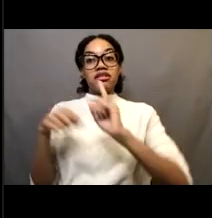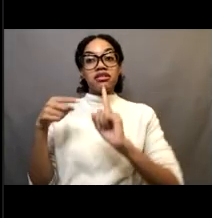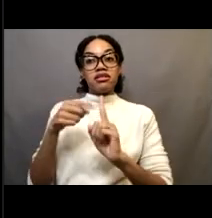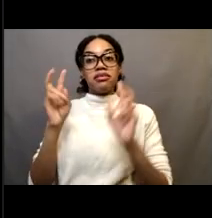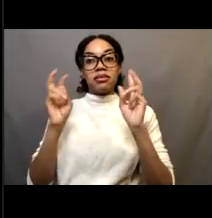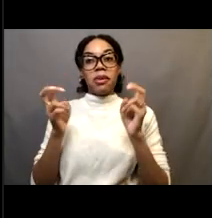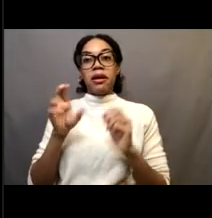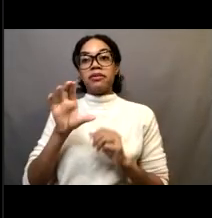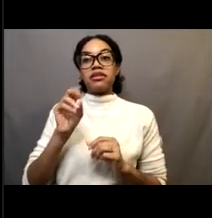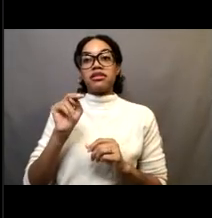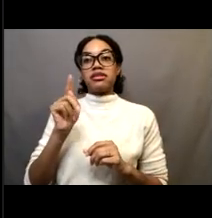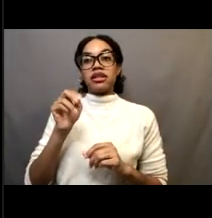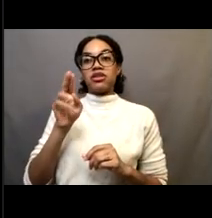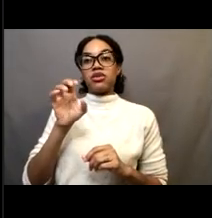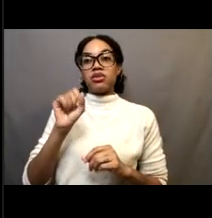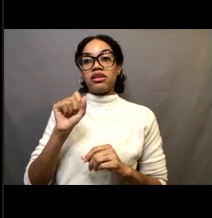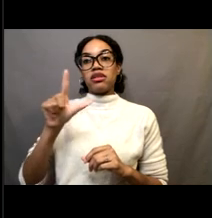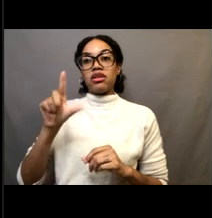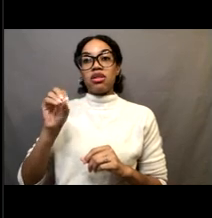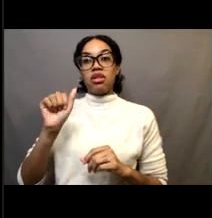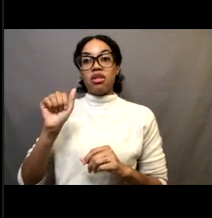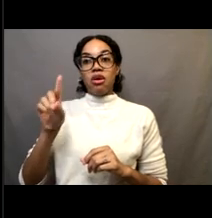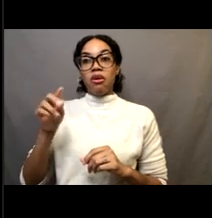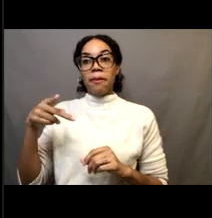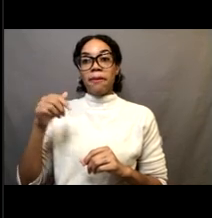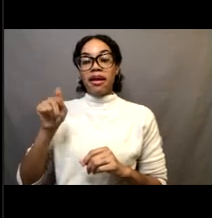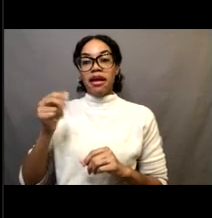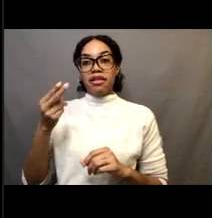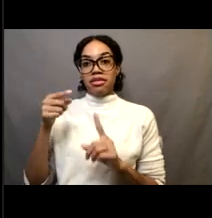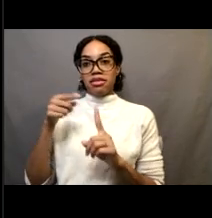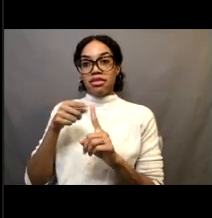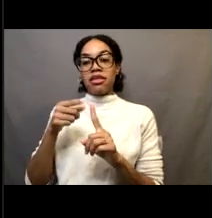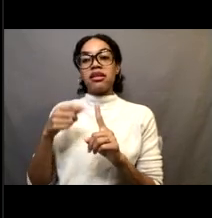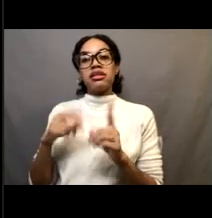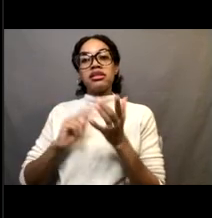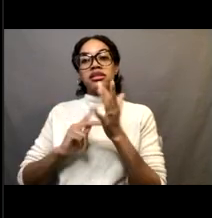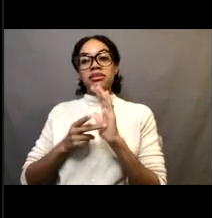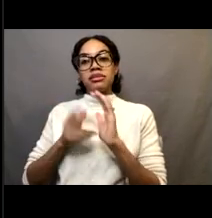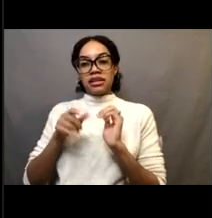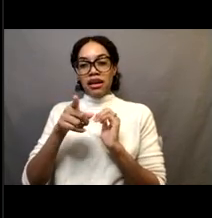So that's the ideal goal in terms of tying your house to itself into the ground.